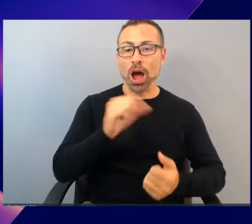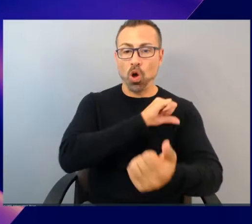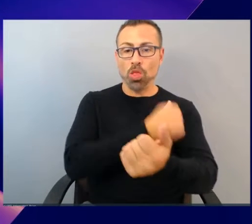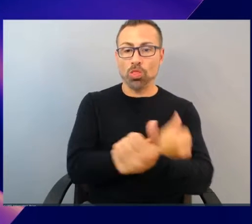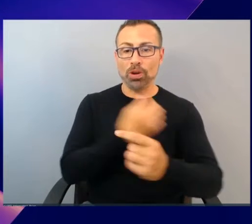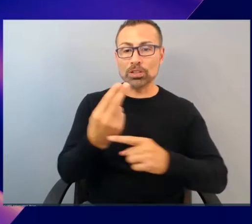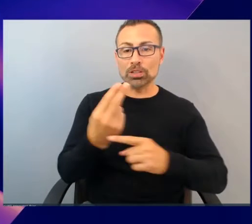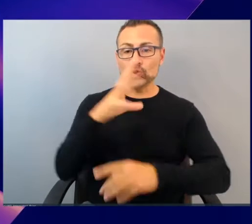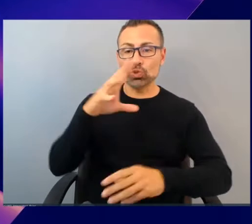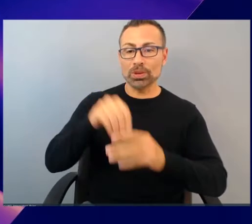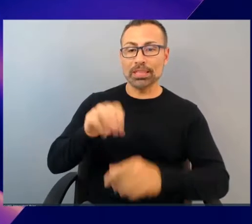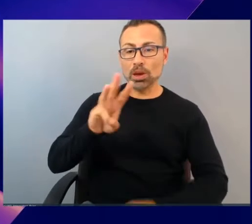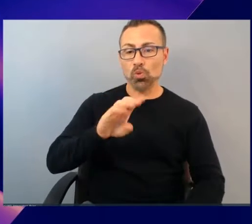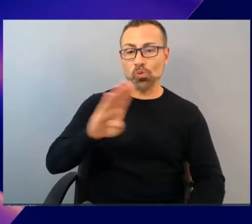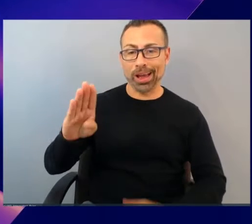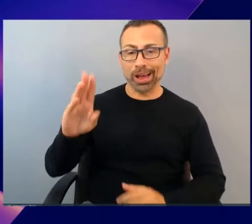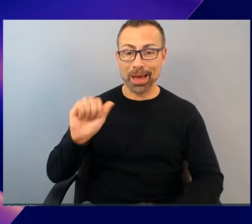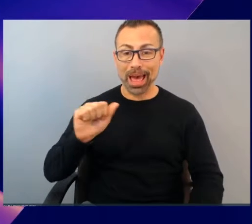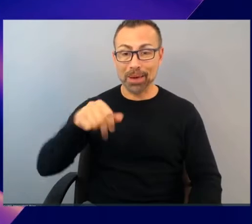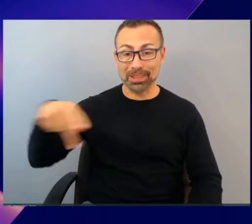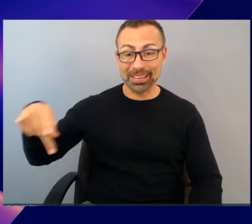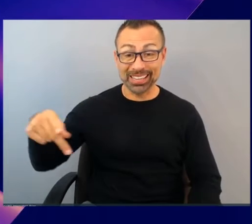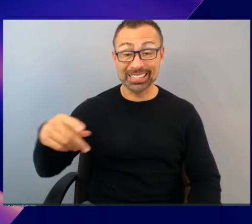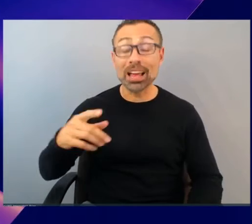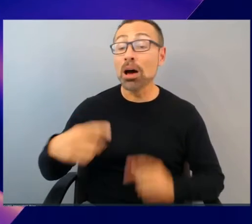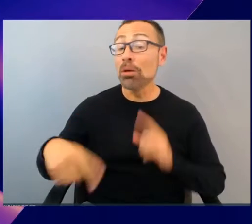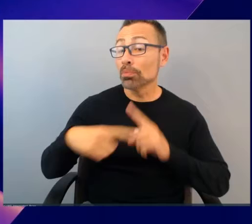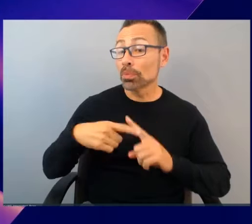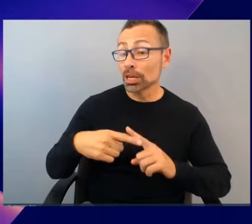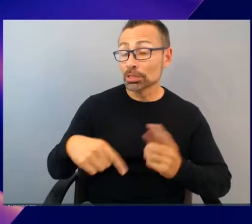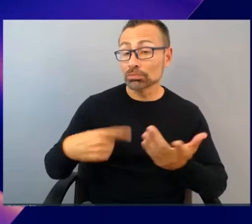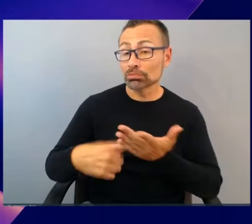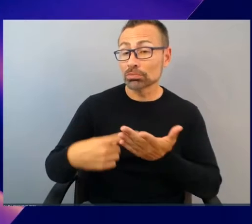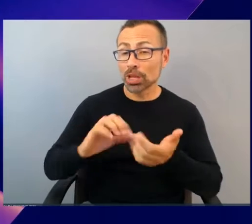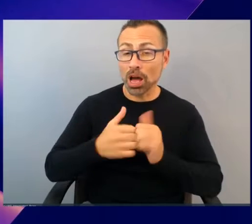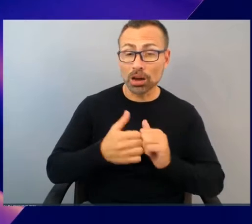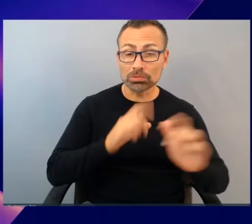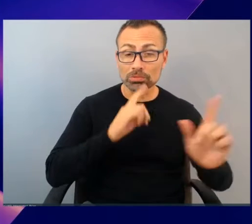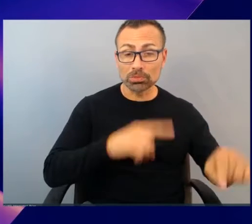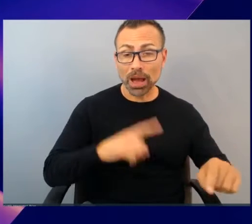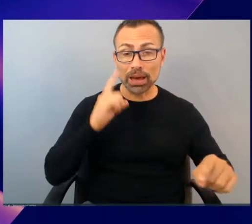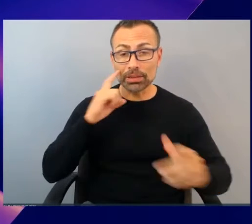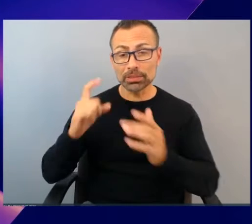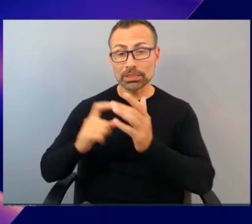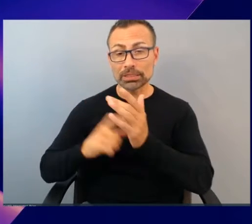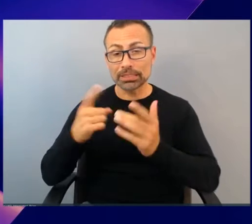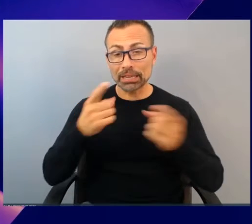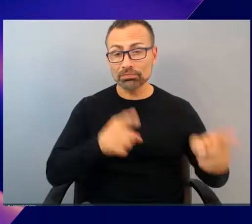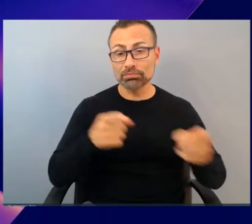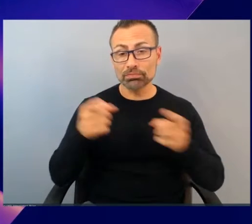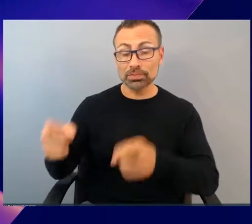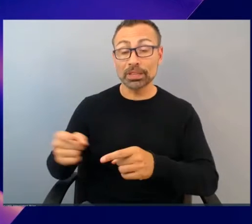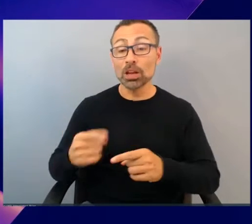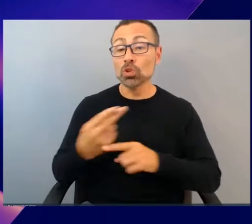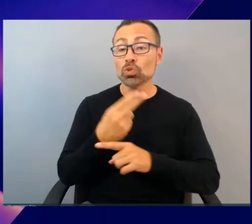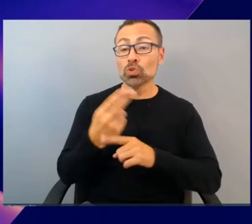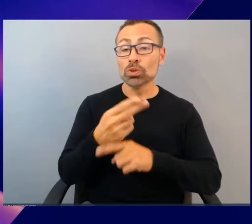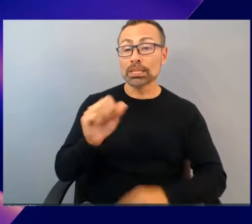And we're going to also discuss how to respond to and detect those types of events using AWS services,